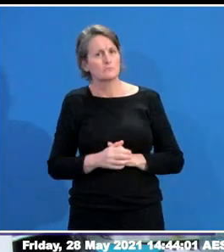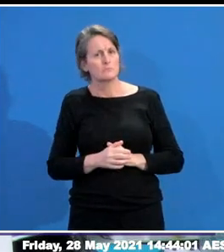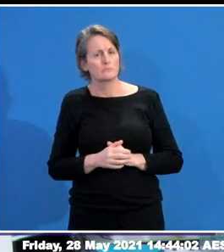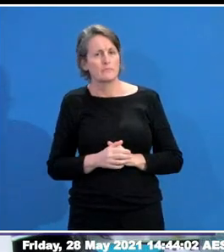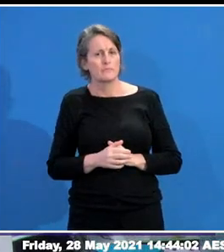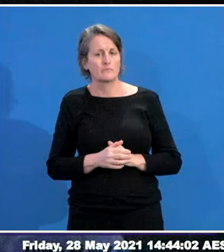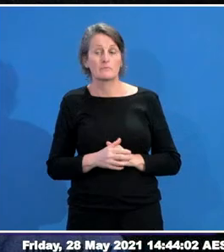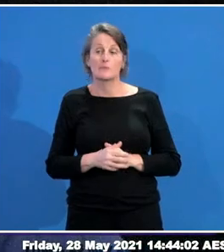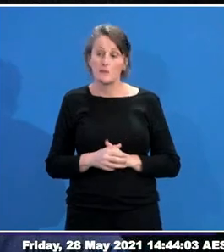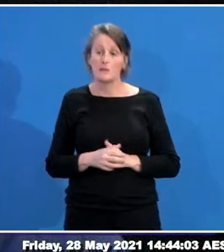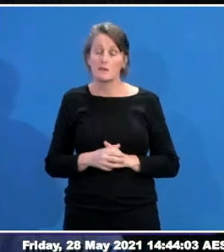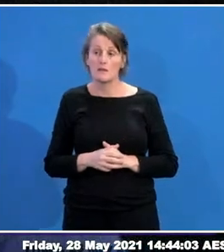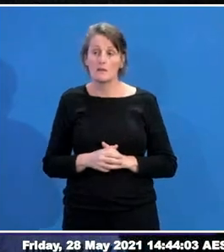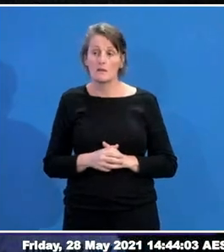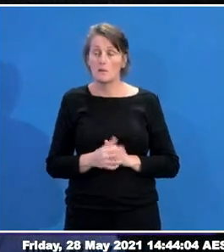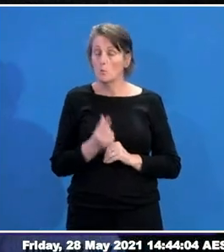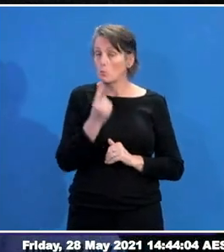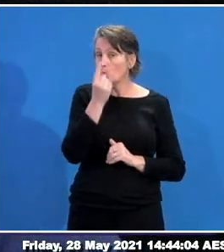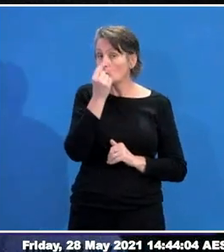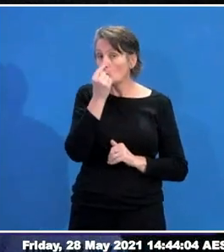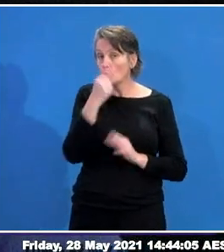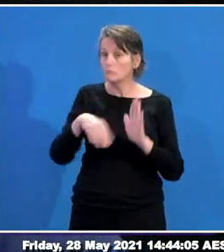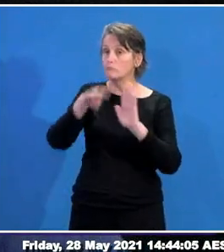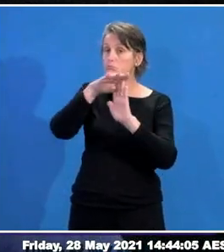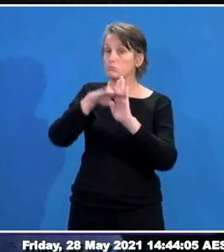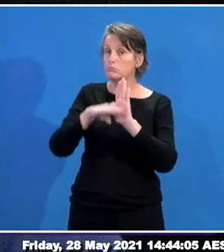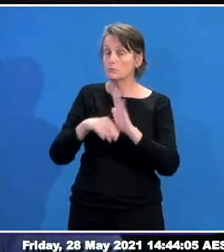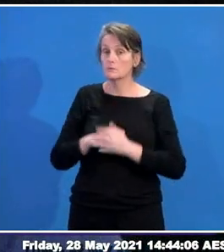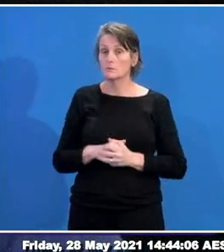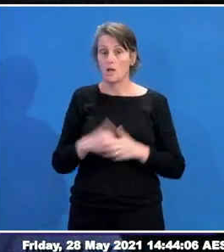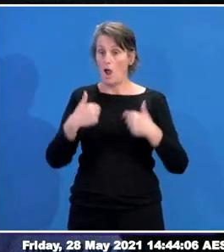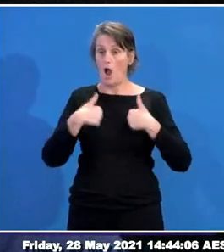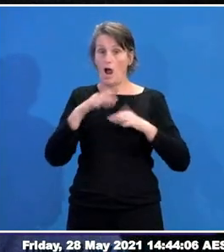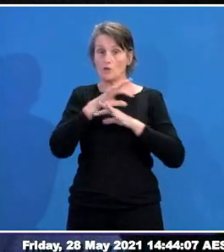Well, there could, indeed. I mean, I don't prescribe the arrangements for boards CHAIR: I understand that.